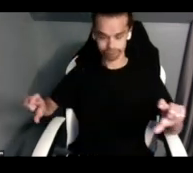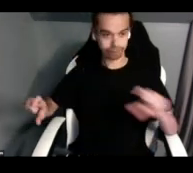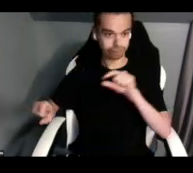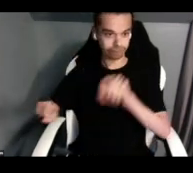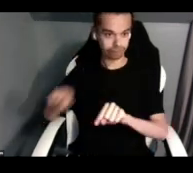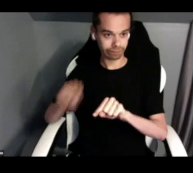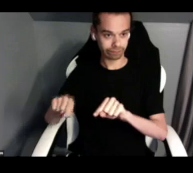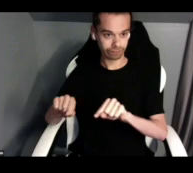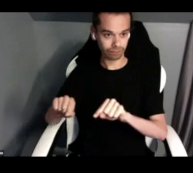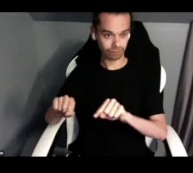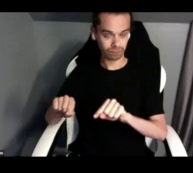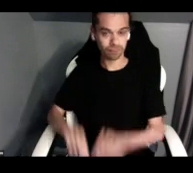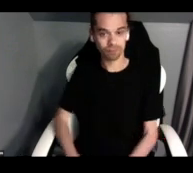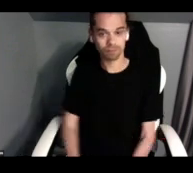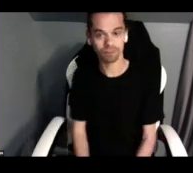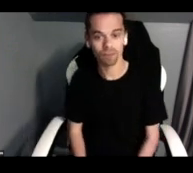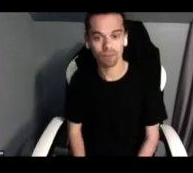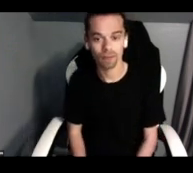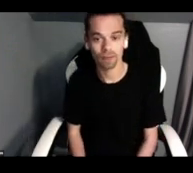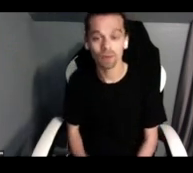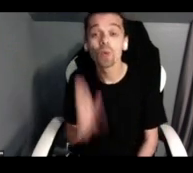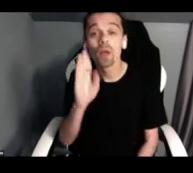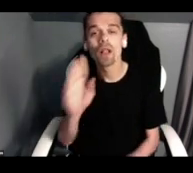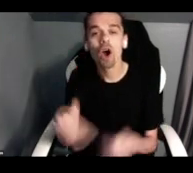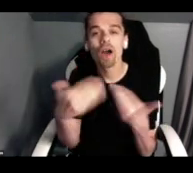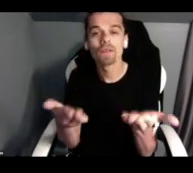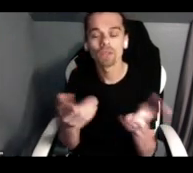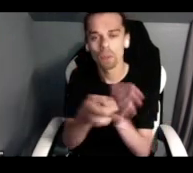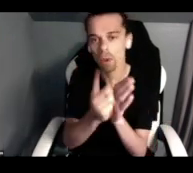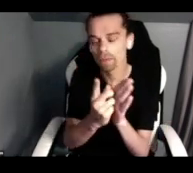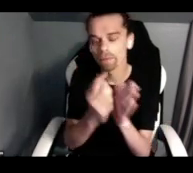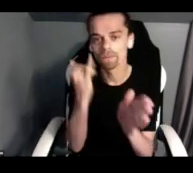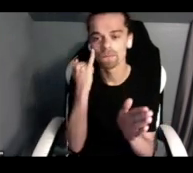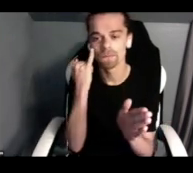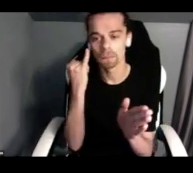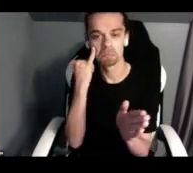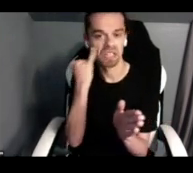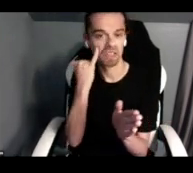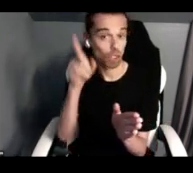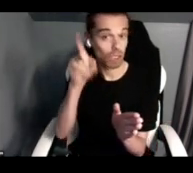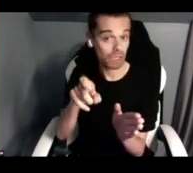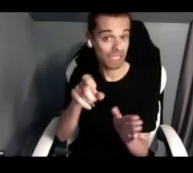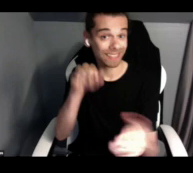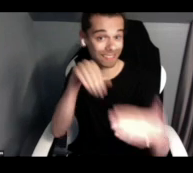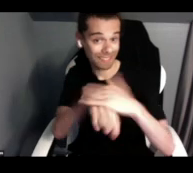We will offer a moment for folks to enable their needed accessibility.